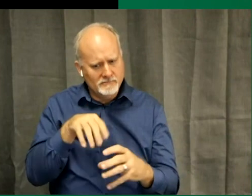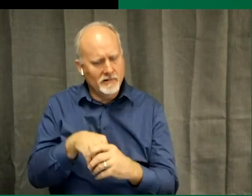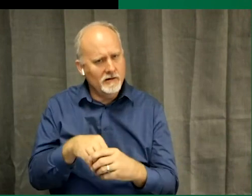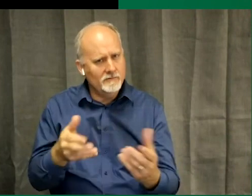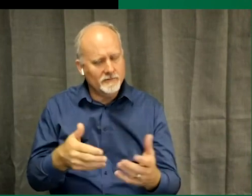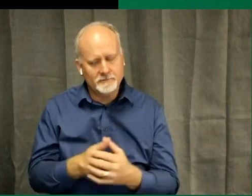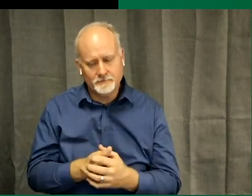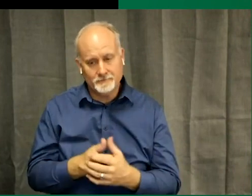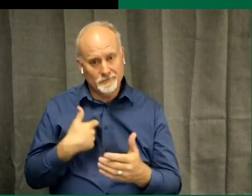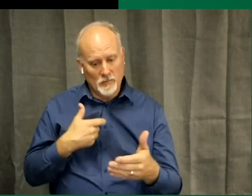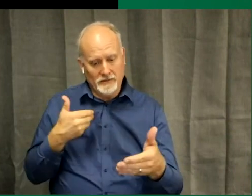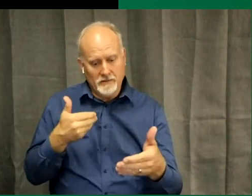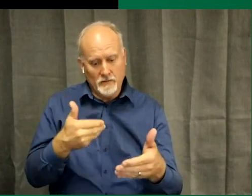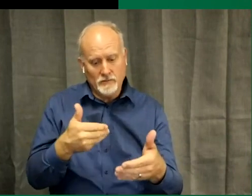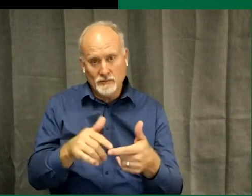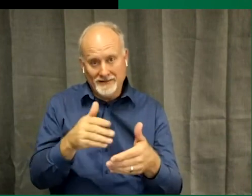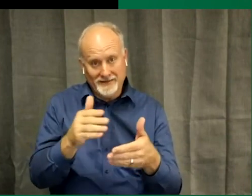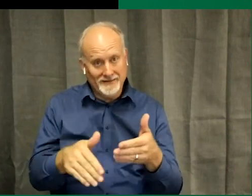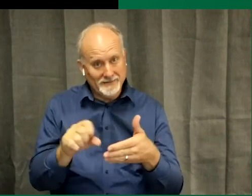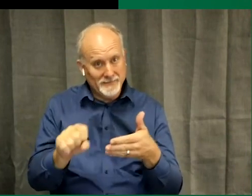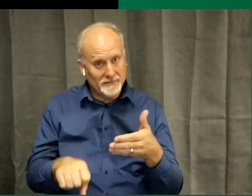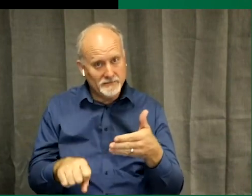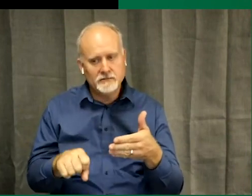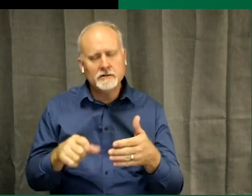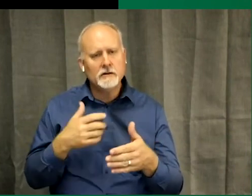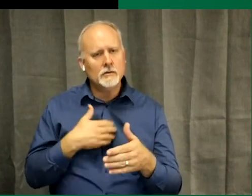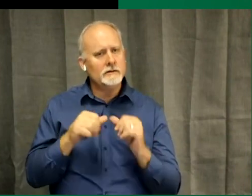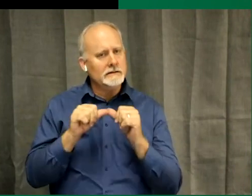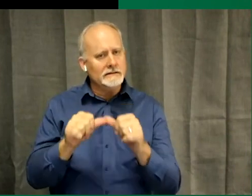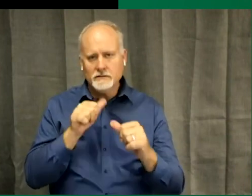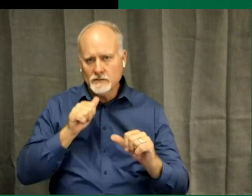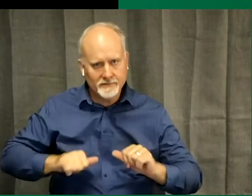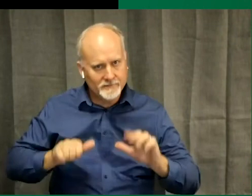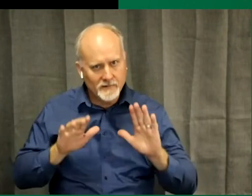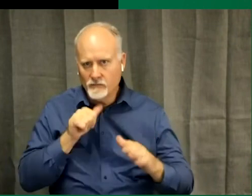of this academic term it is important we sustain this momentum i want to remind you to continue